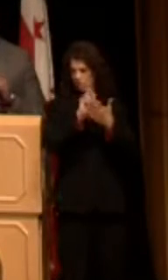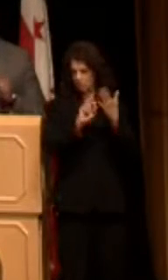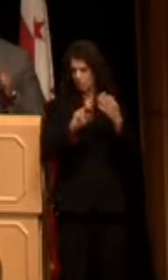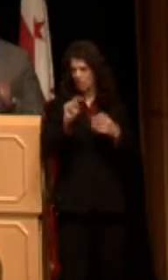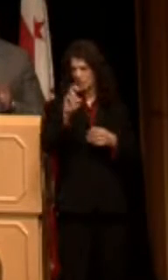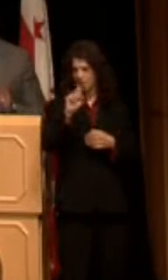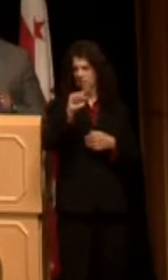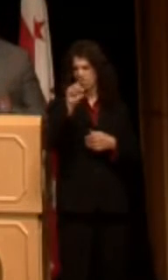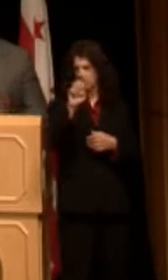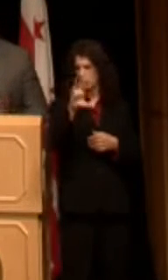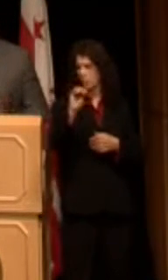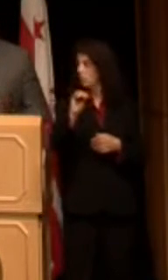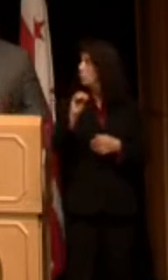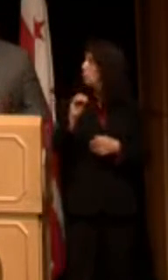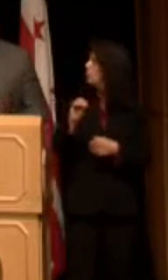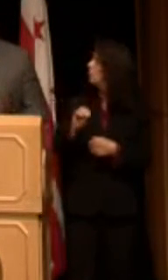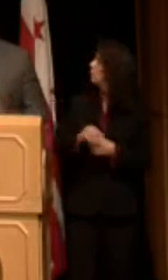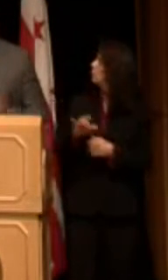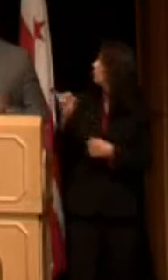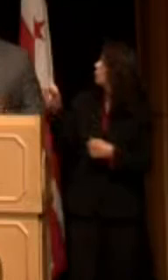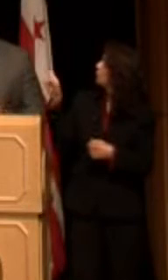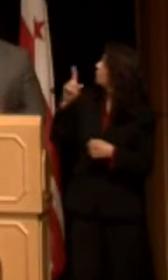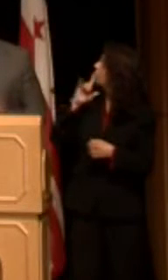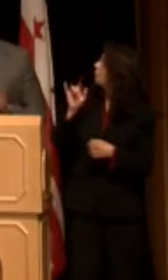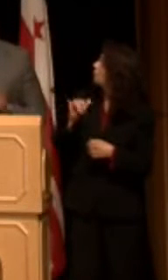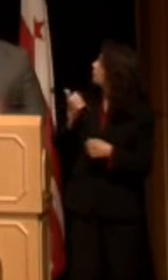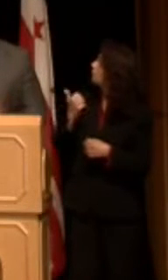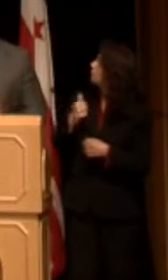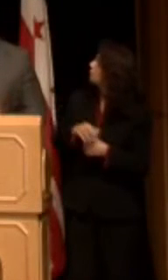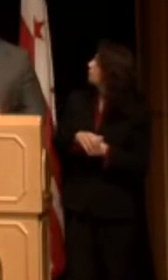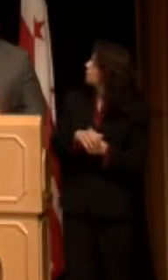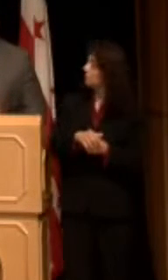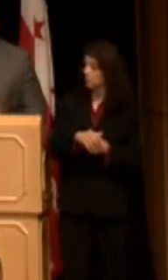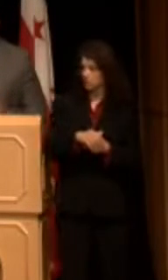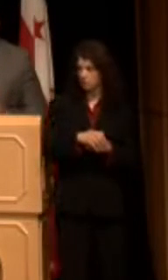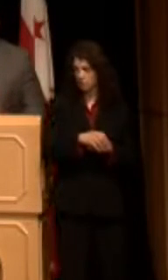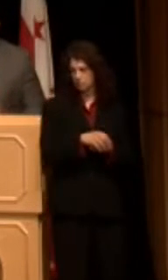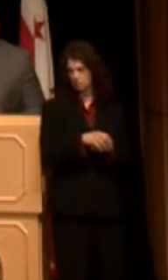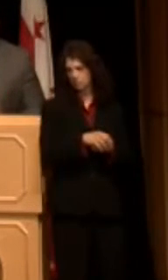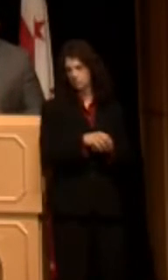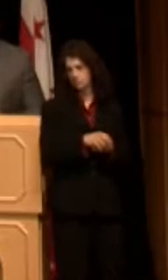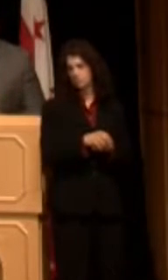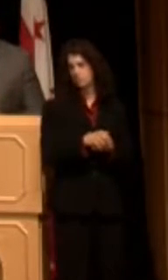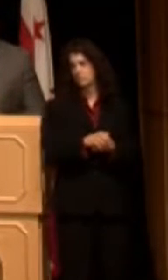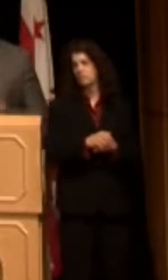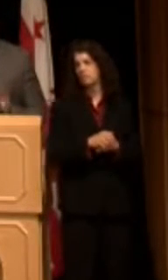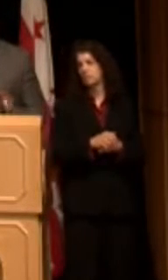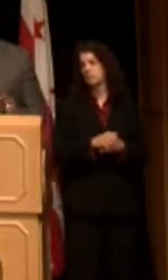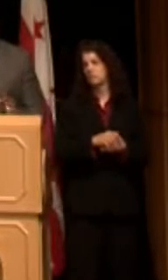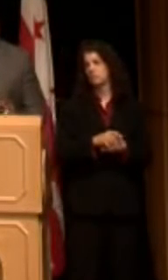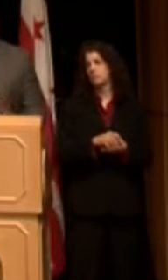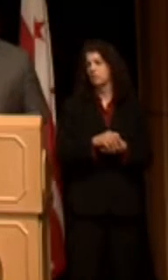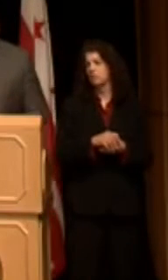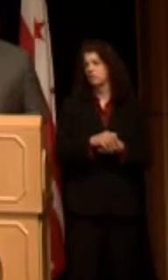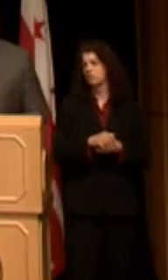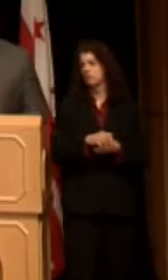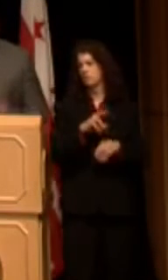IF NOT THE FIRST NET ZERO RECREATION AND NATURE CENTERS IN THE UNITED STATES. IF NOT THE WORLD